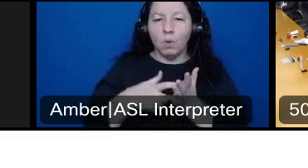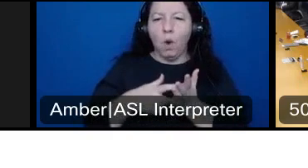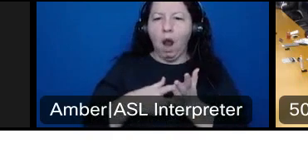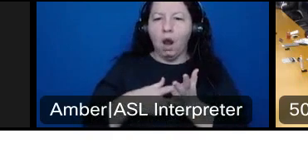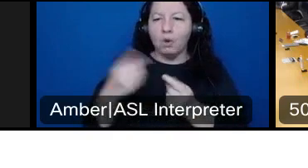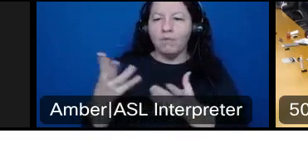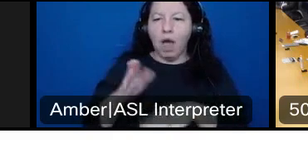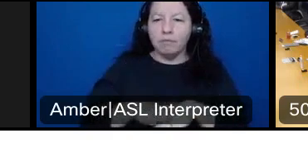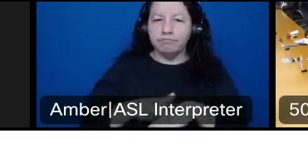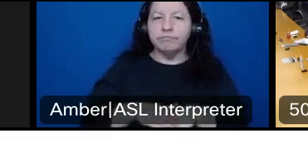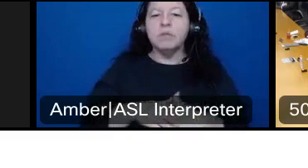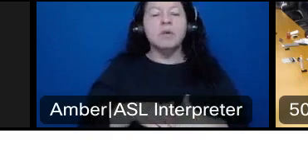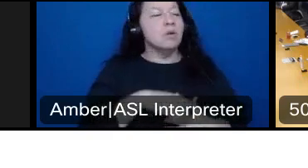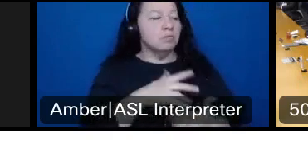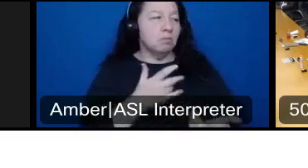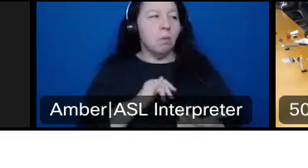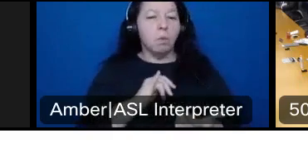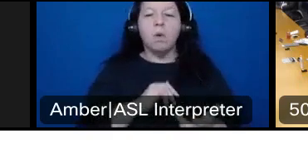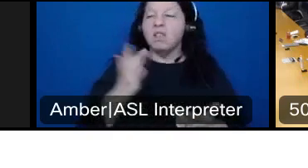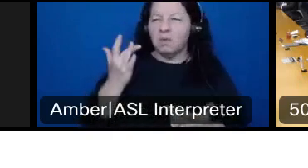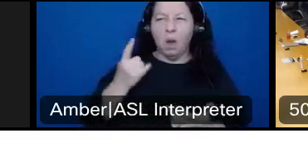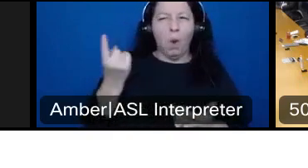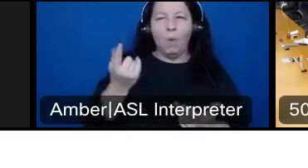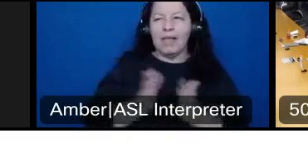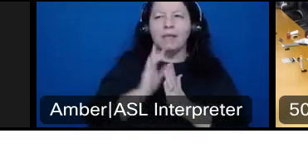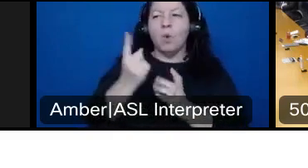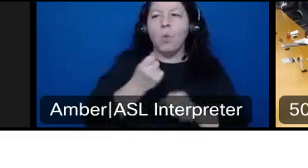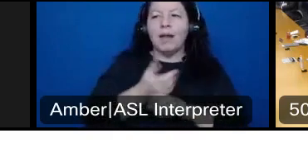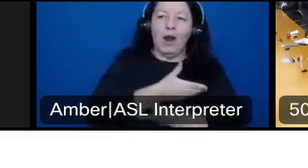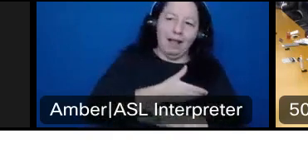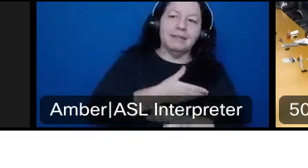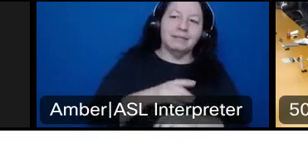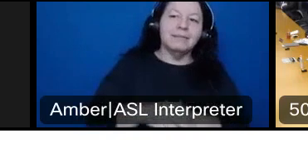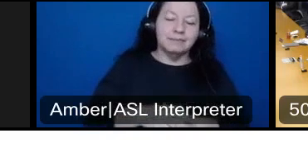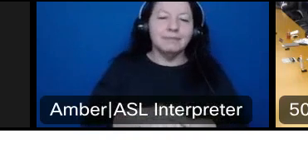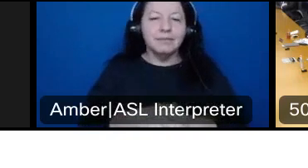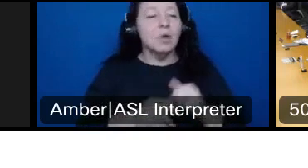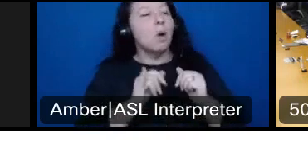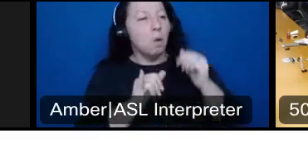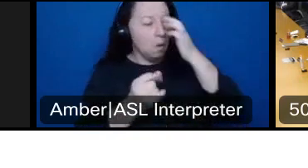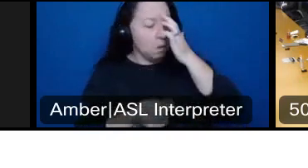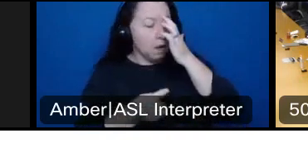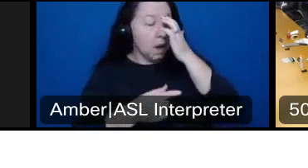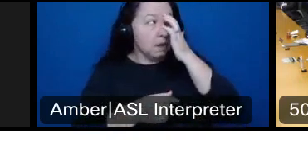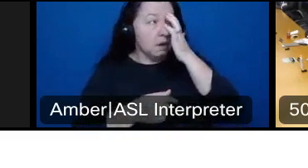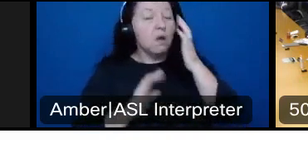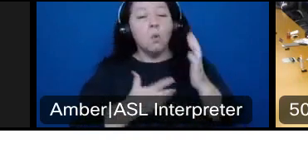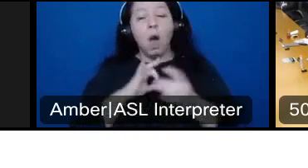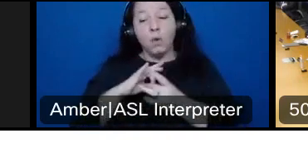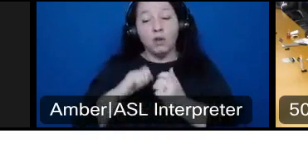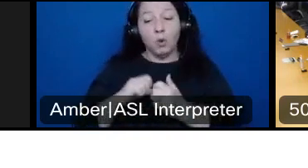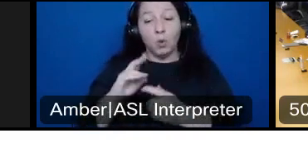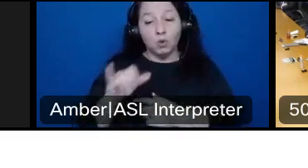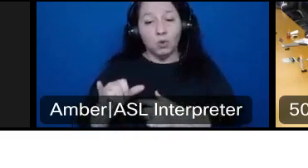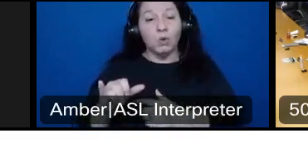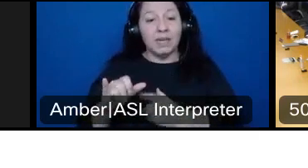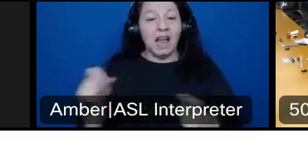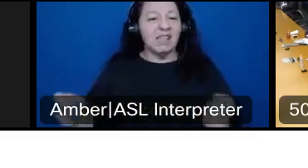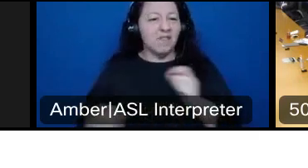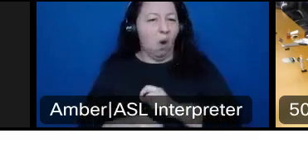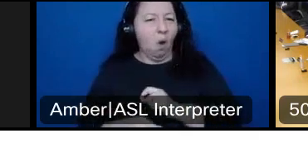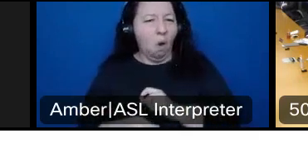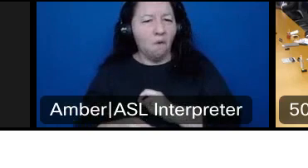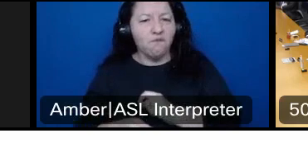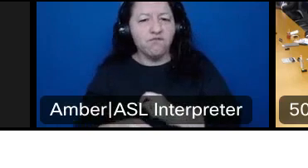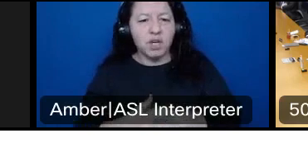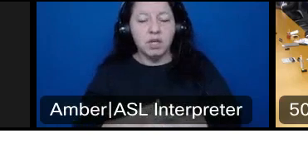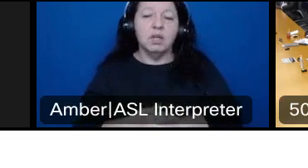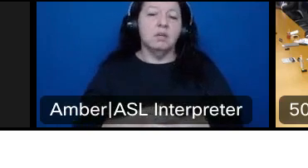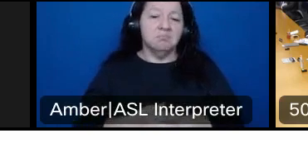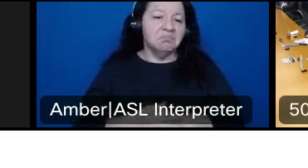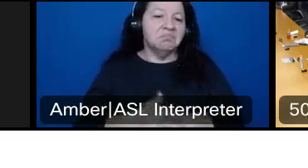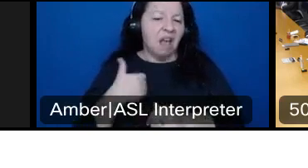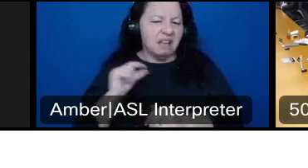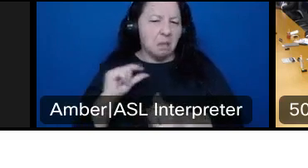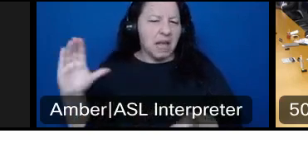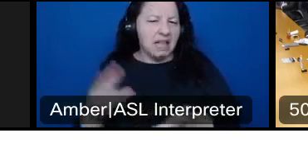That's that's why we're, that's why we ask always for a year in advance. Right. Um, so, yes, we expect our relationship with has evolved, um, to have a little bit less of a clinical presence.